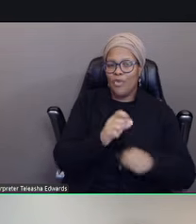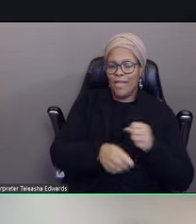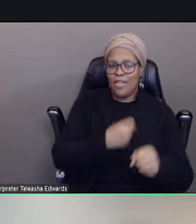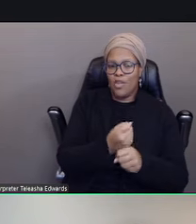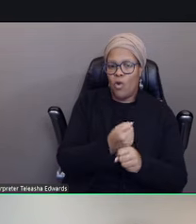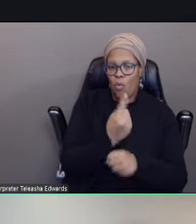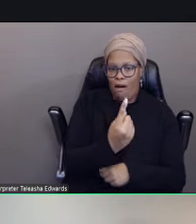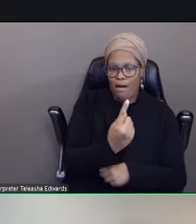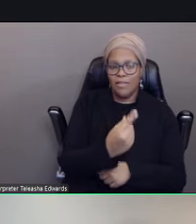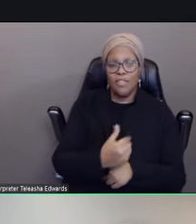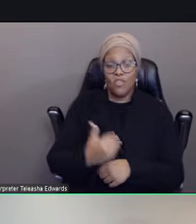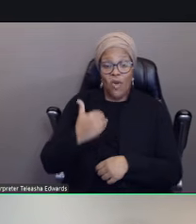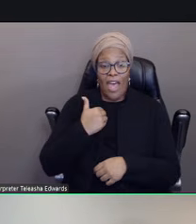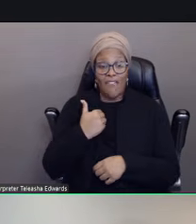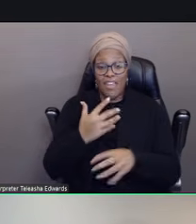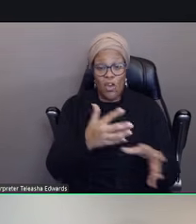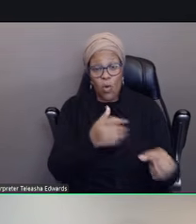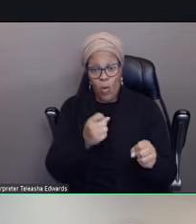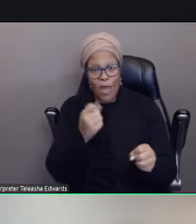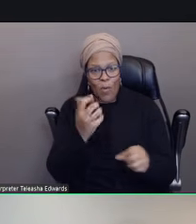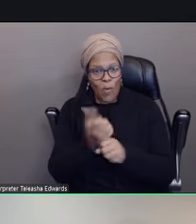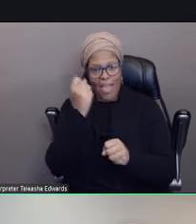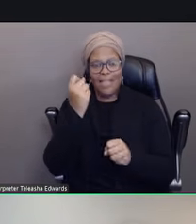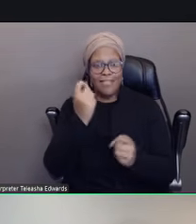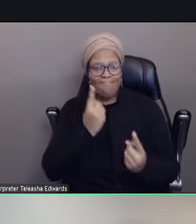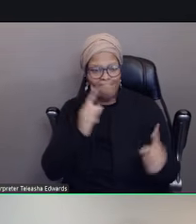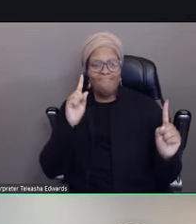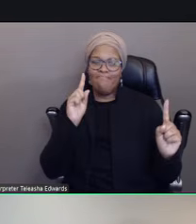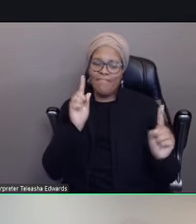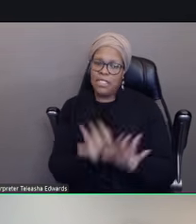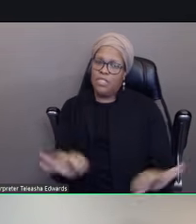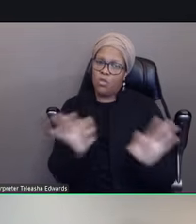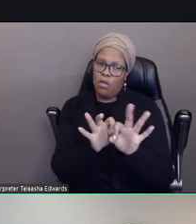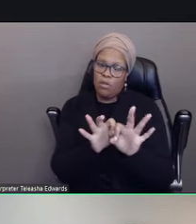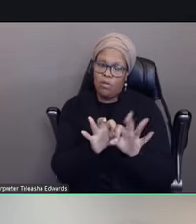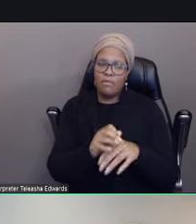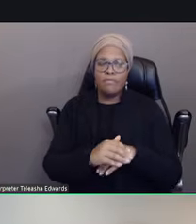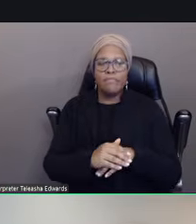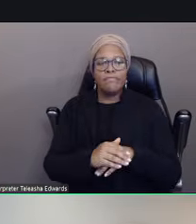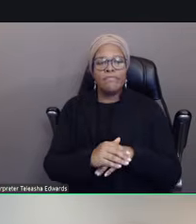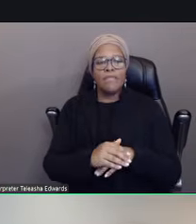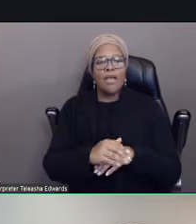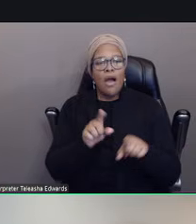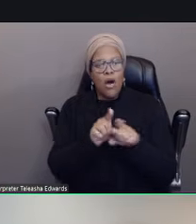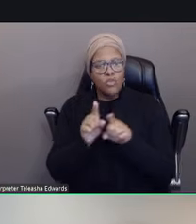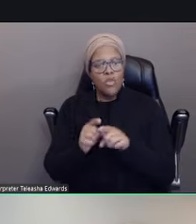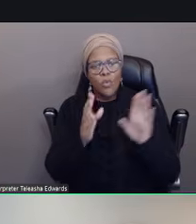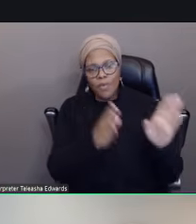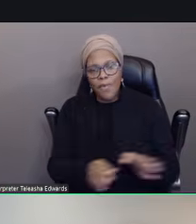quick wins is essential. We also want to plan for long-term sustainability and our initiatives